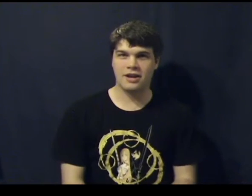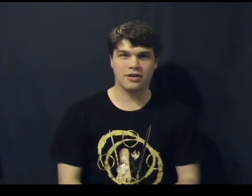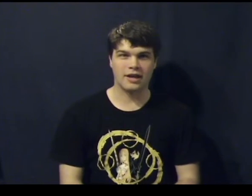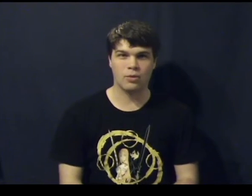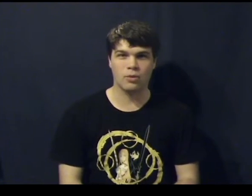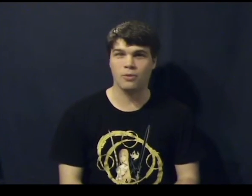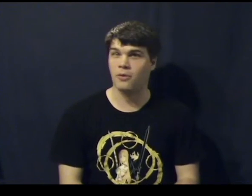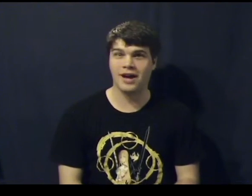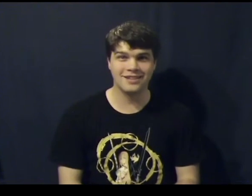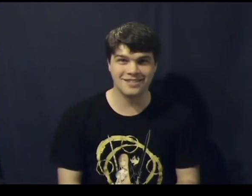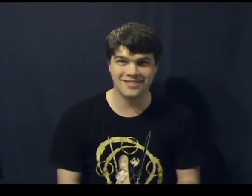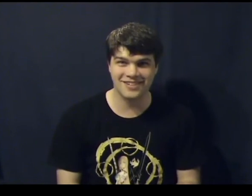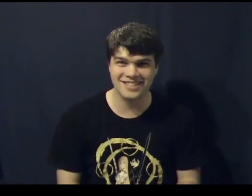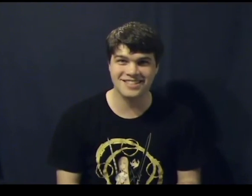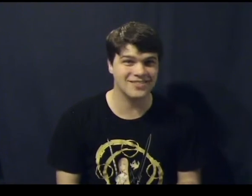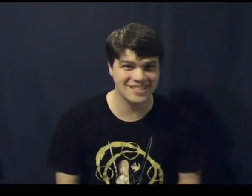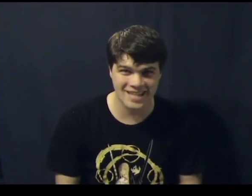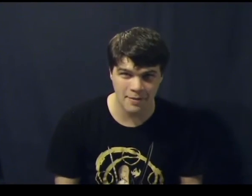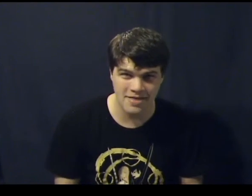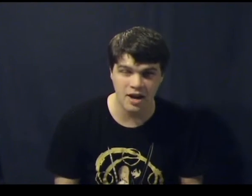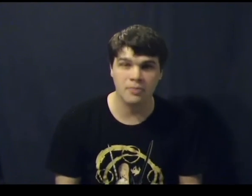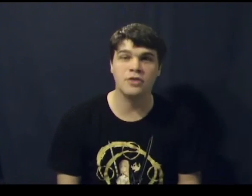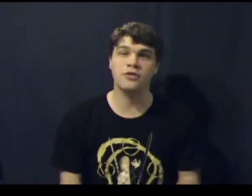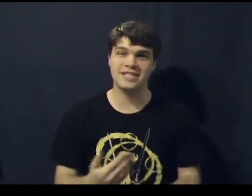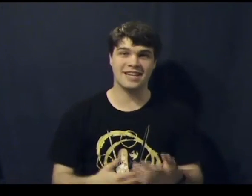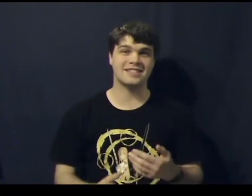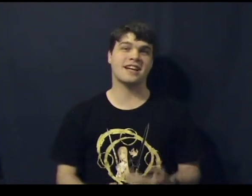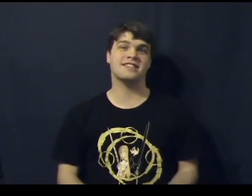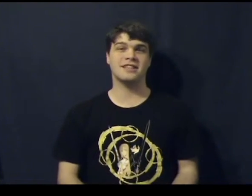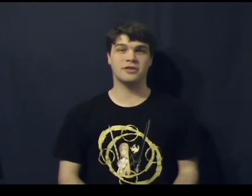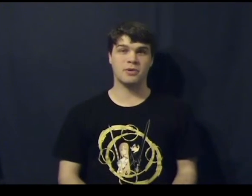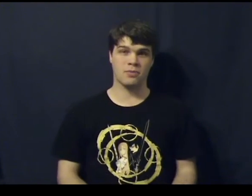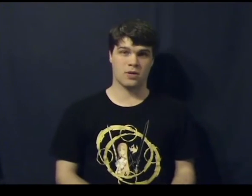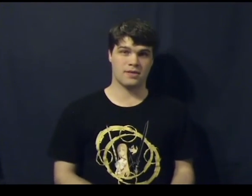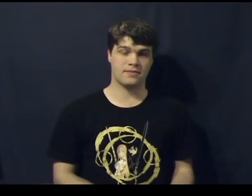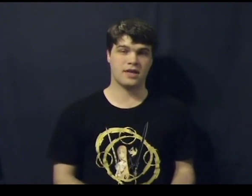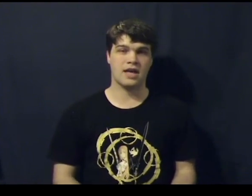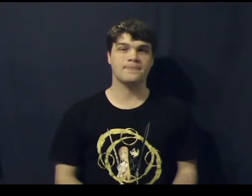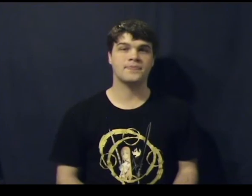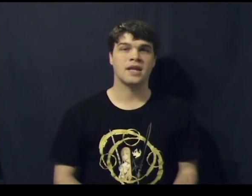And you're like, "What?! What just happened there?" But if we dissect it a little bit more, okay,